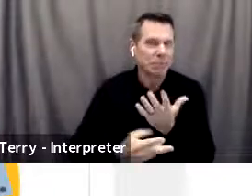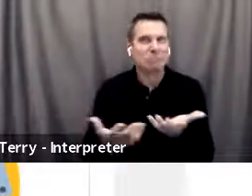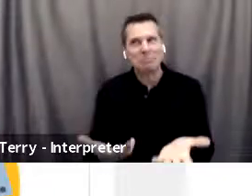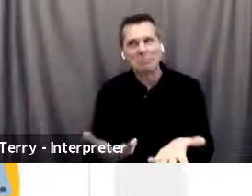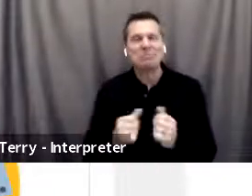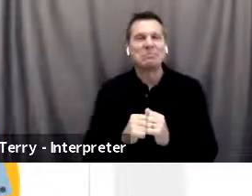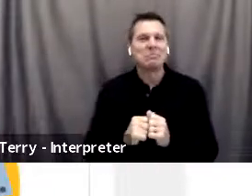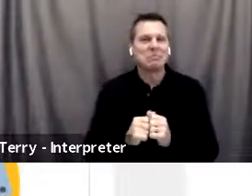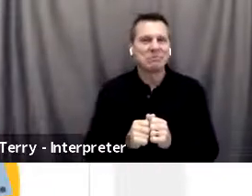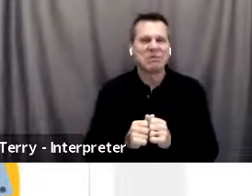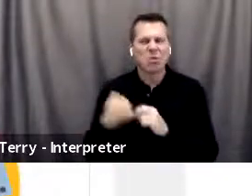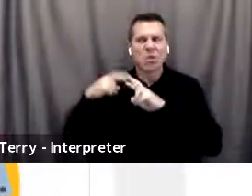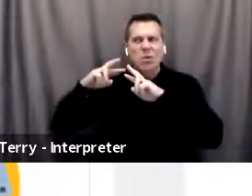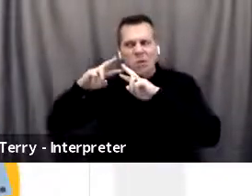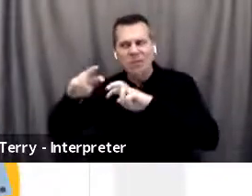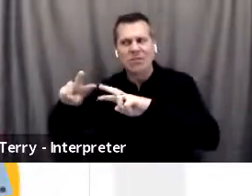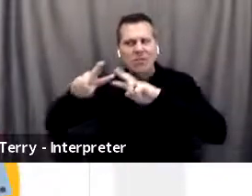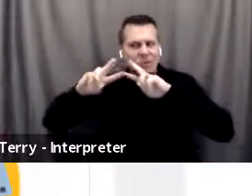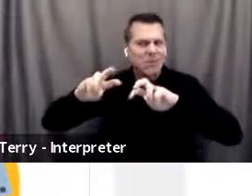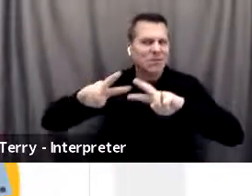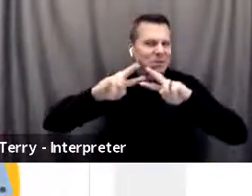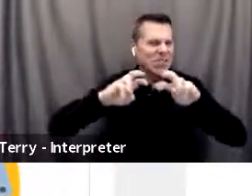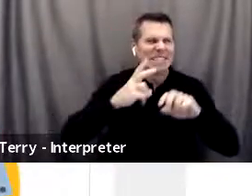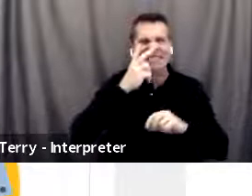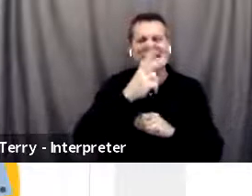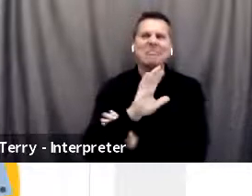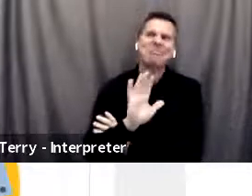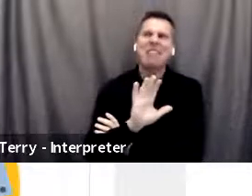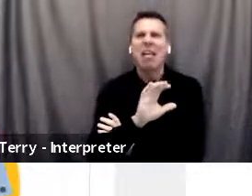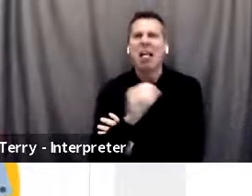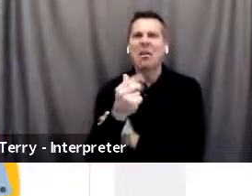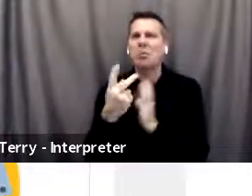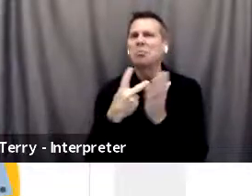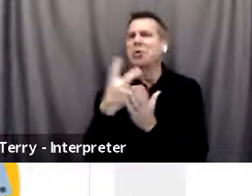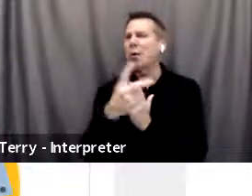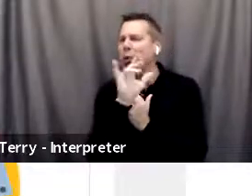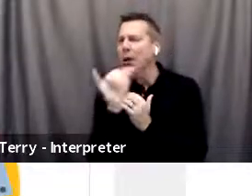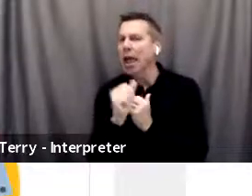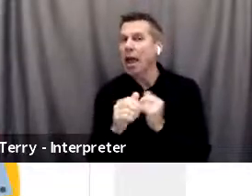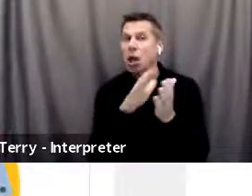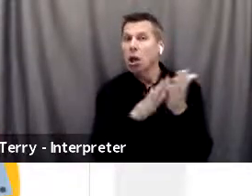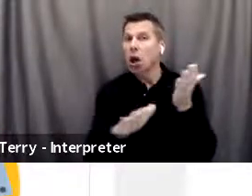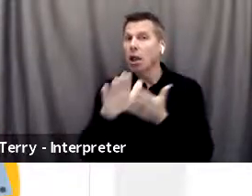different existing First Year Experience programs that are out there. We looked at colleges throughout California Community